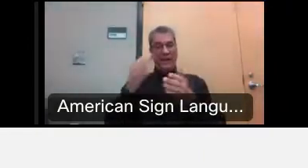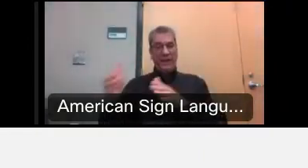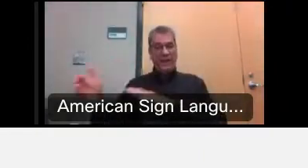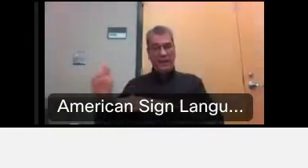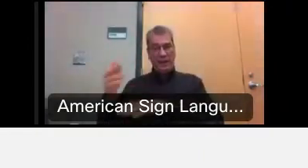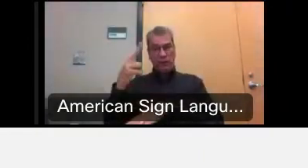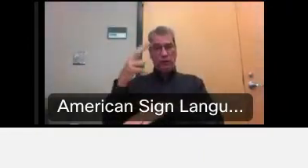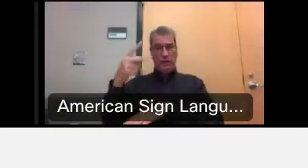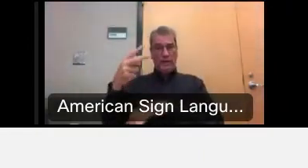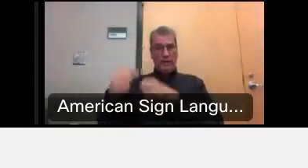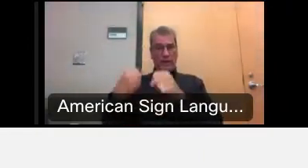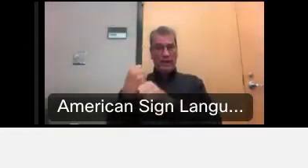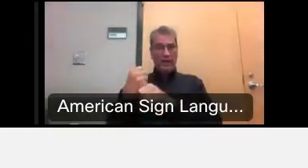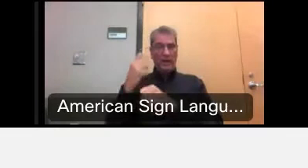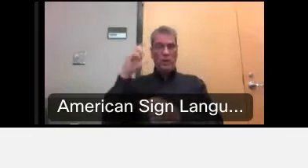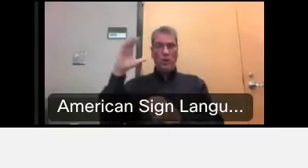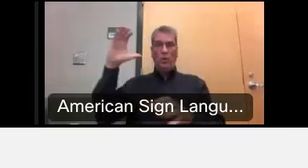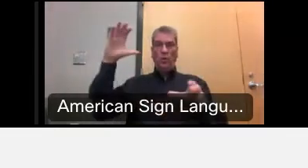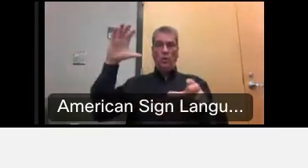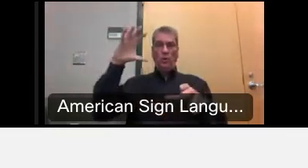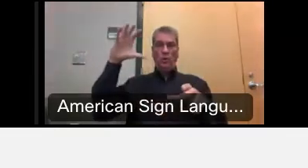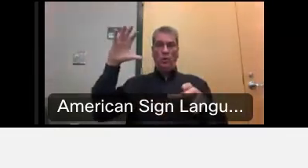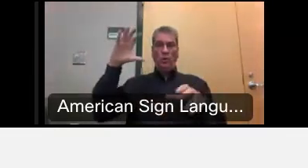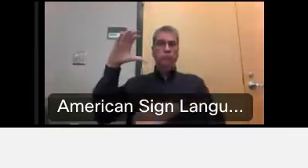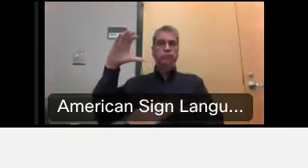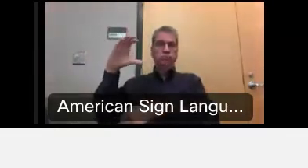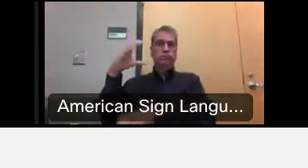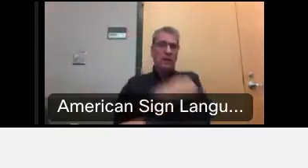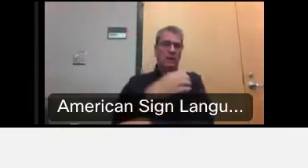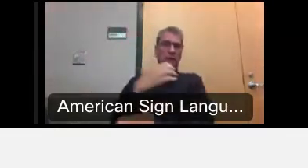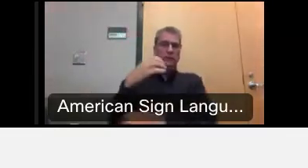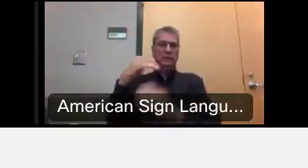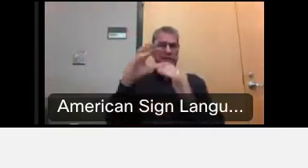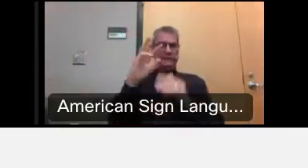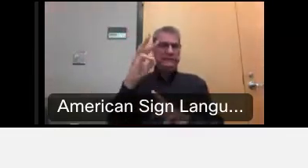into maybe 6 or 8 months. And for sure we would have broken through our capacity to